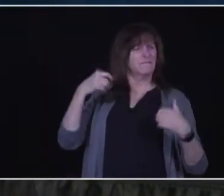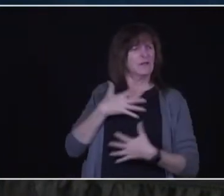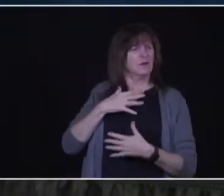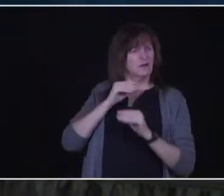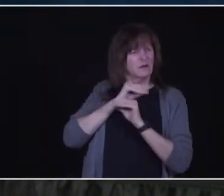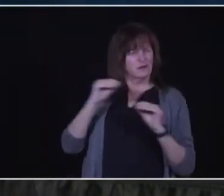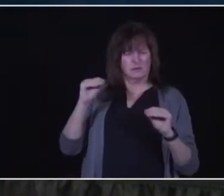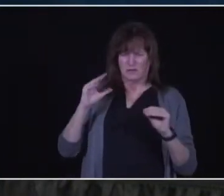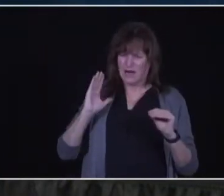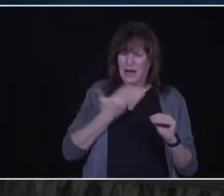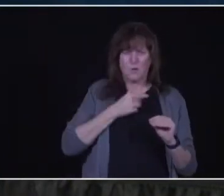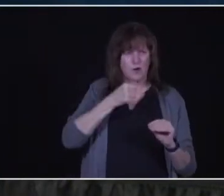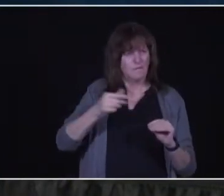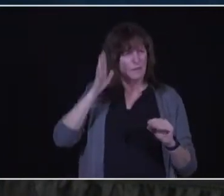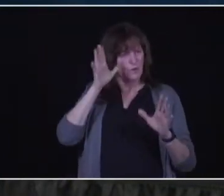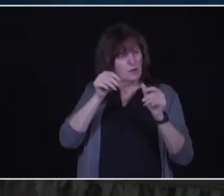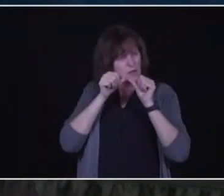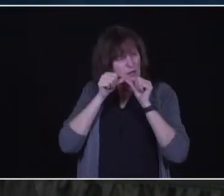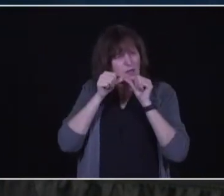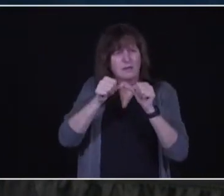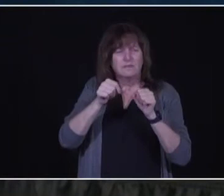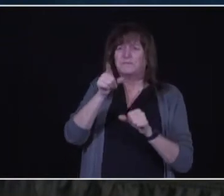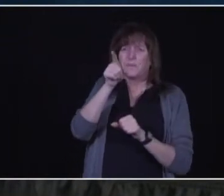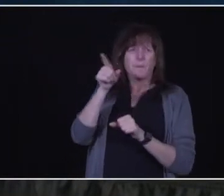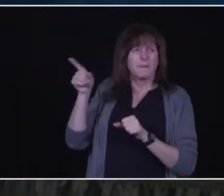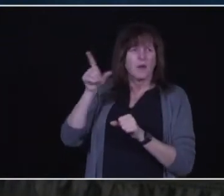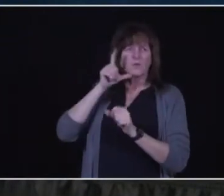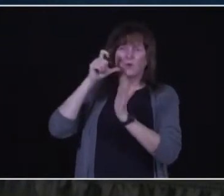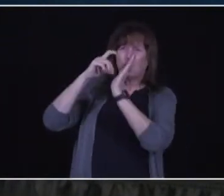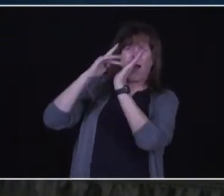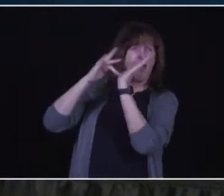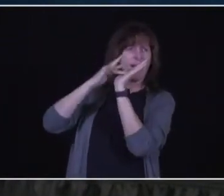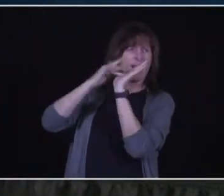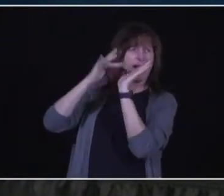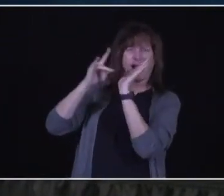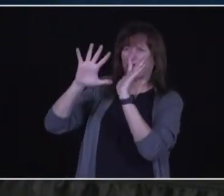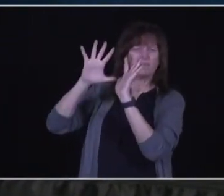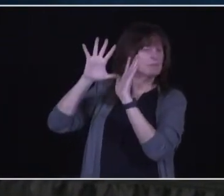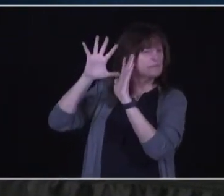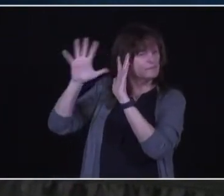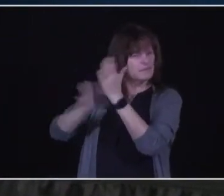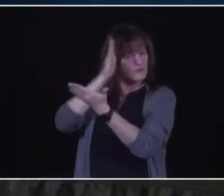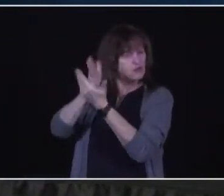Thank you. I will now pass it over to minister Dunlap.